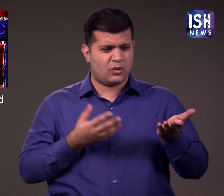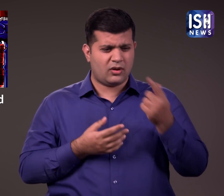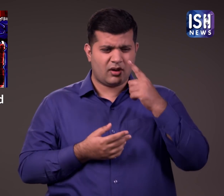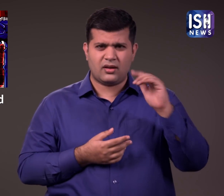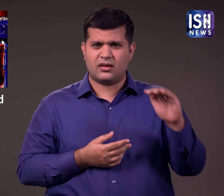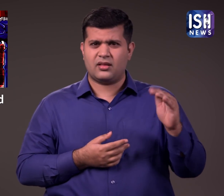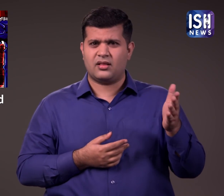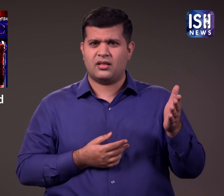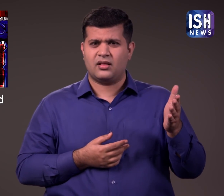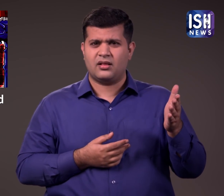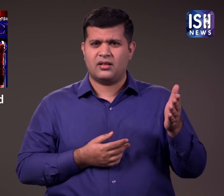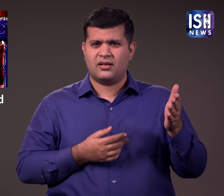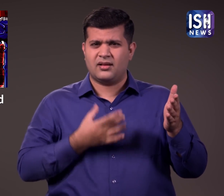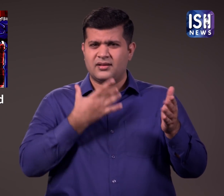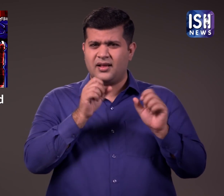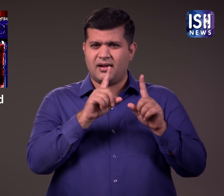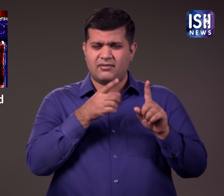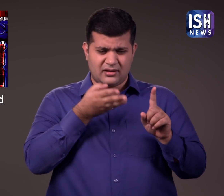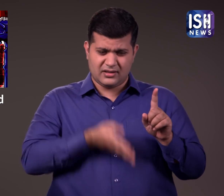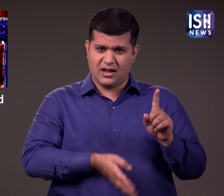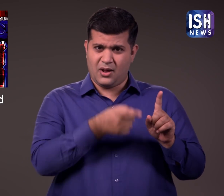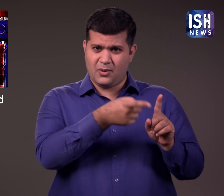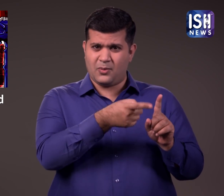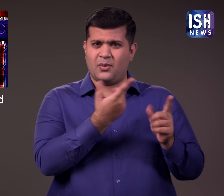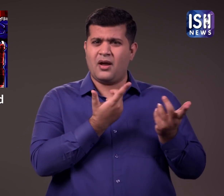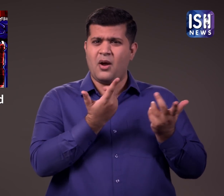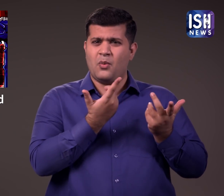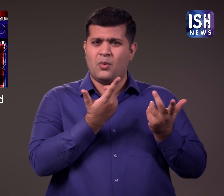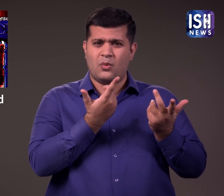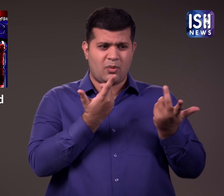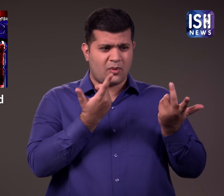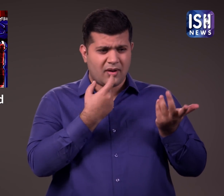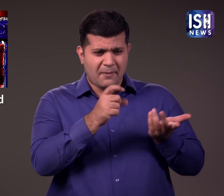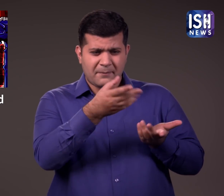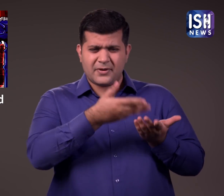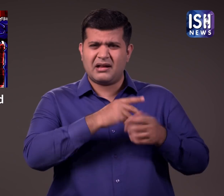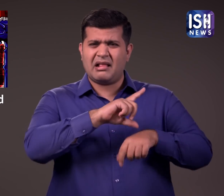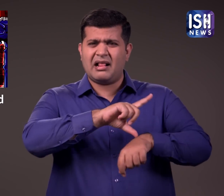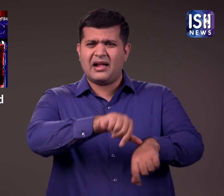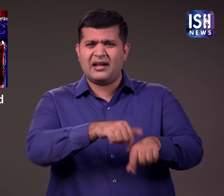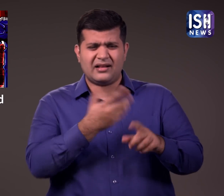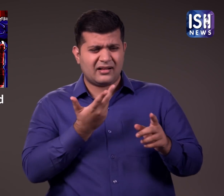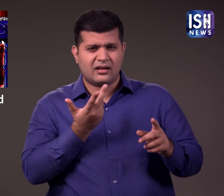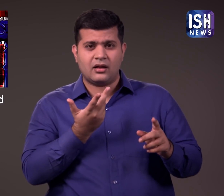Such a young girl! Why did it take so long to file the complaint?